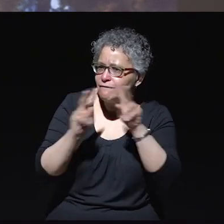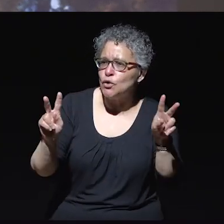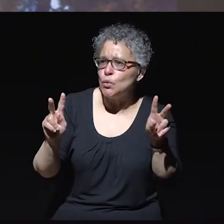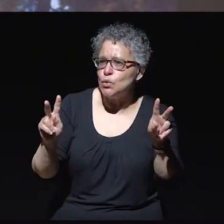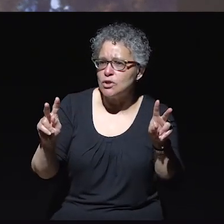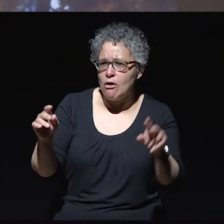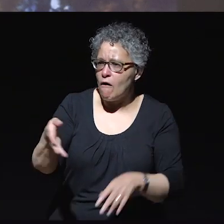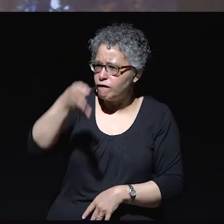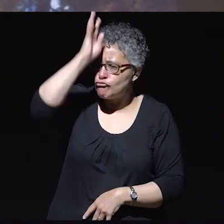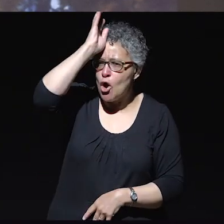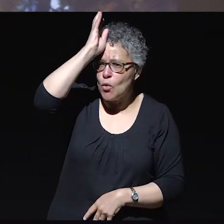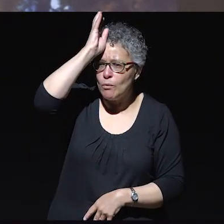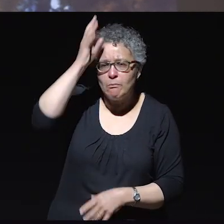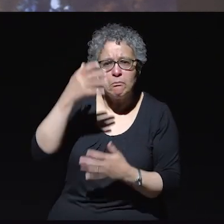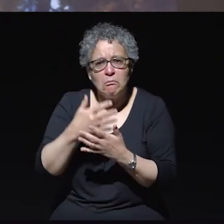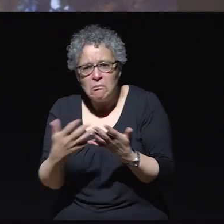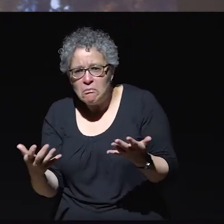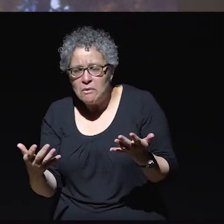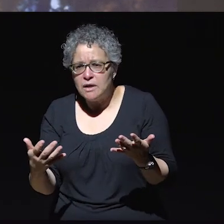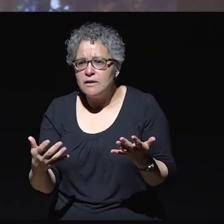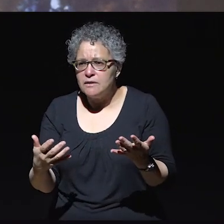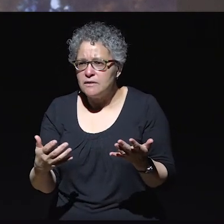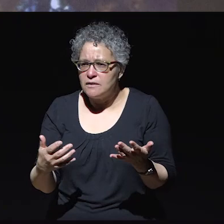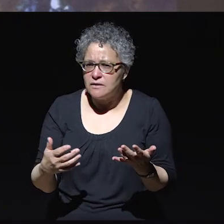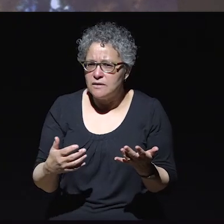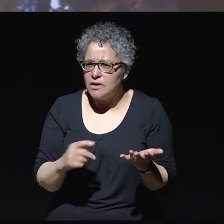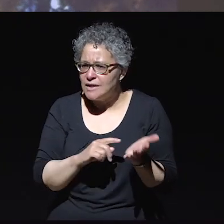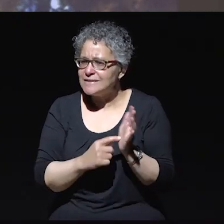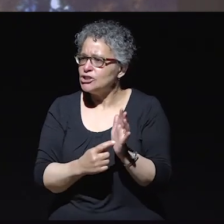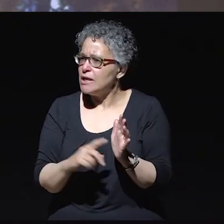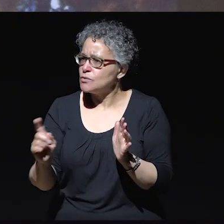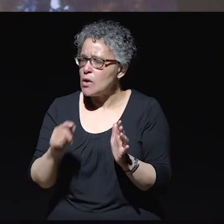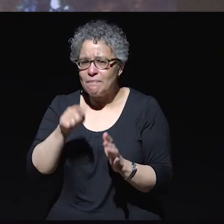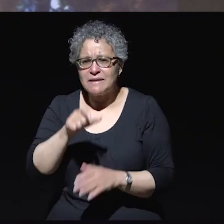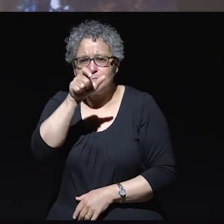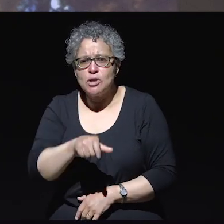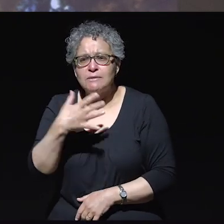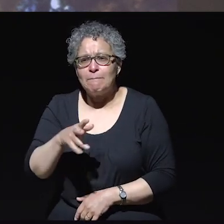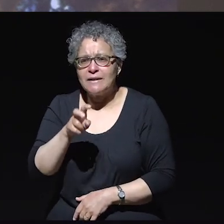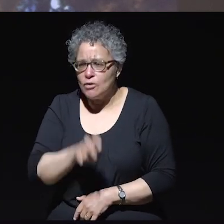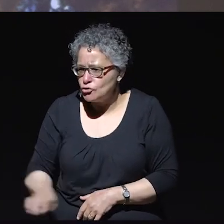and other... the Roman Campagna, to suggest that this man has been on the Grand Tour, but also to link him